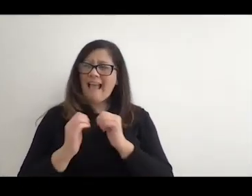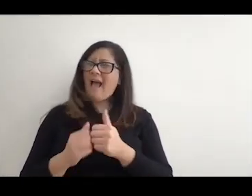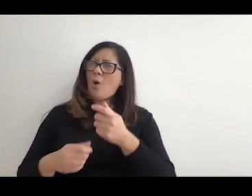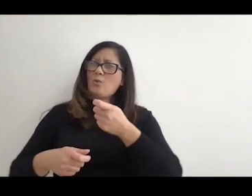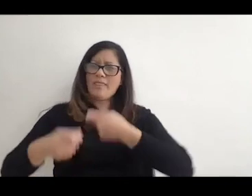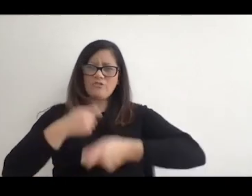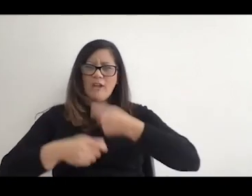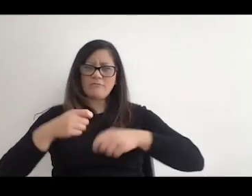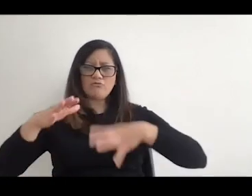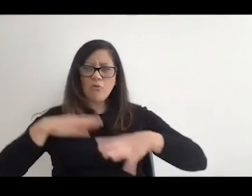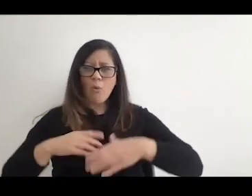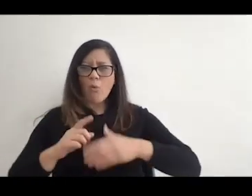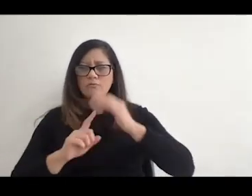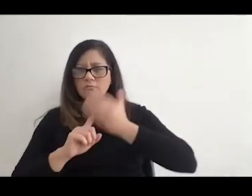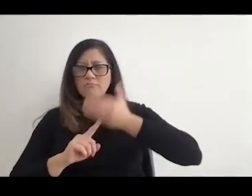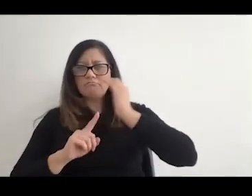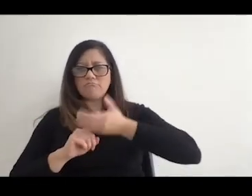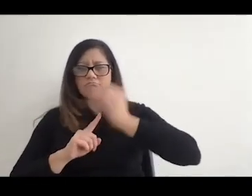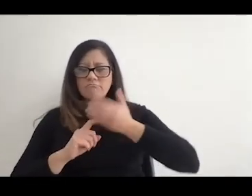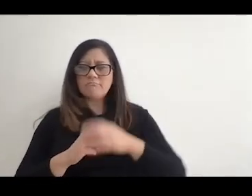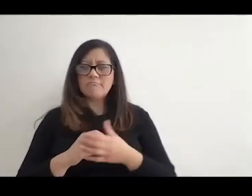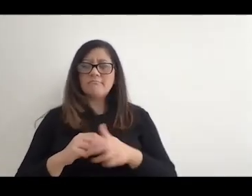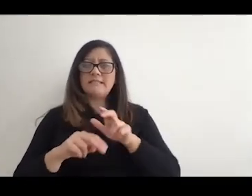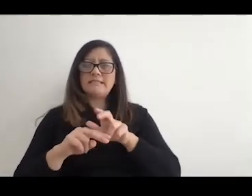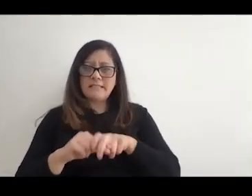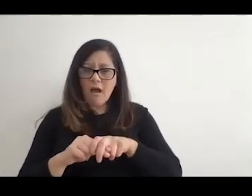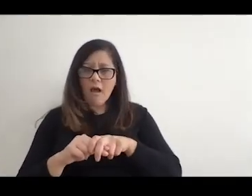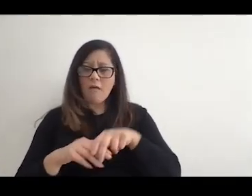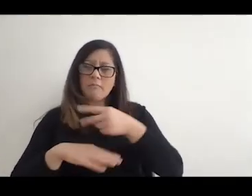Do they lean back? Do they need to transfer onto the floor?